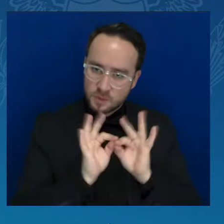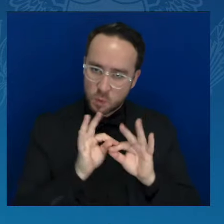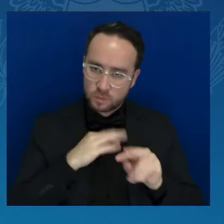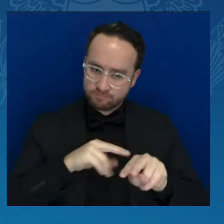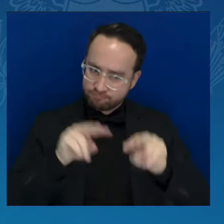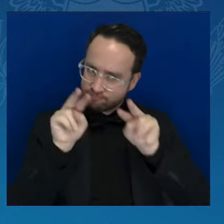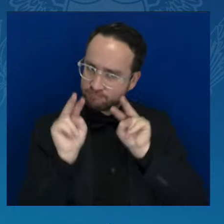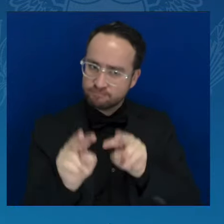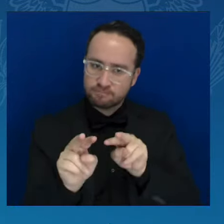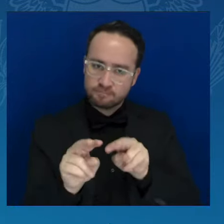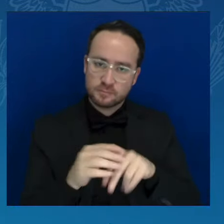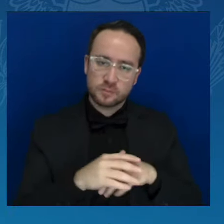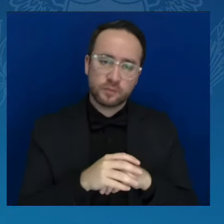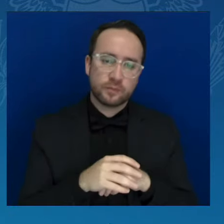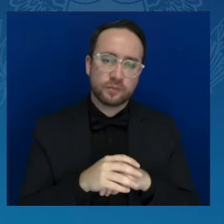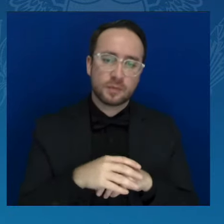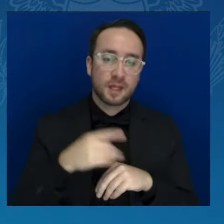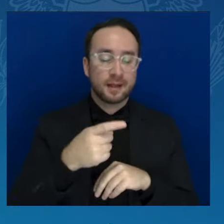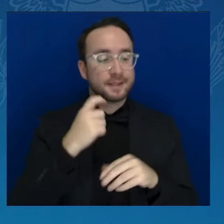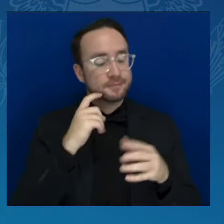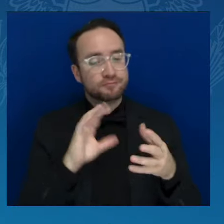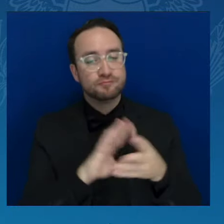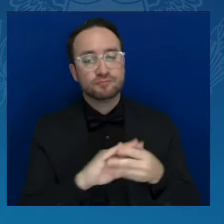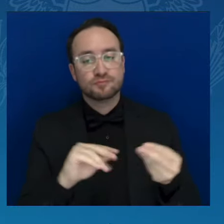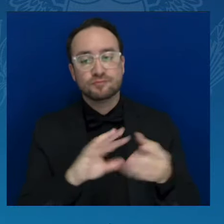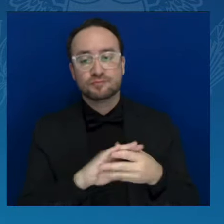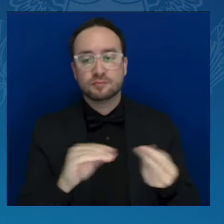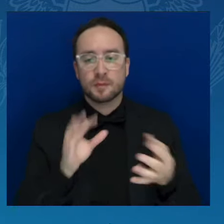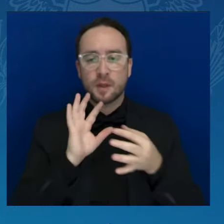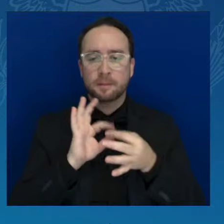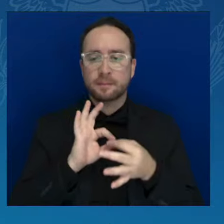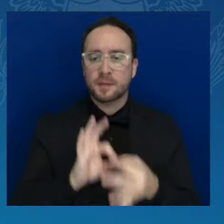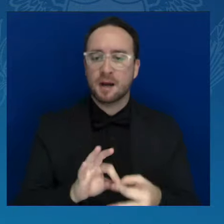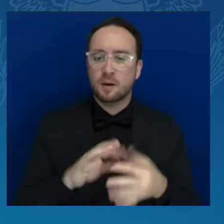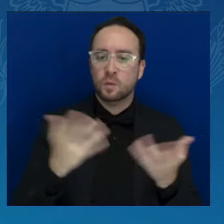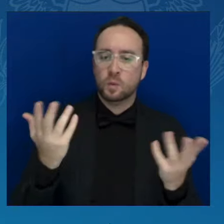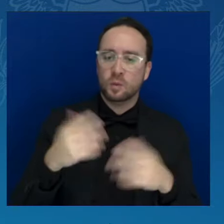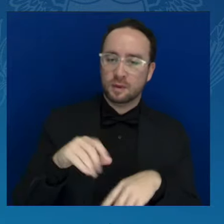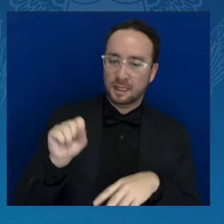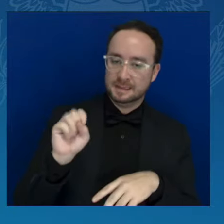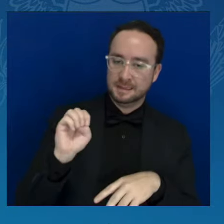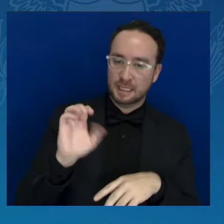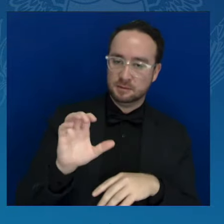and that is how we mobilize the whole government to deepen partnerships in space,